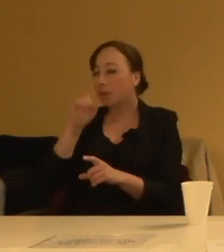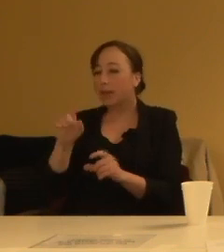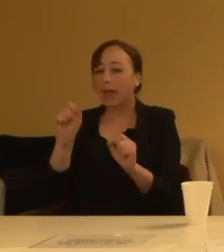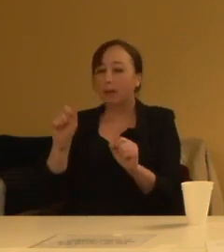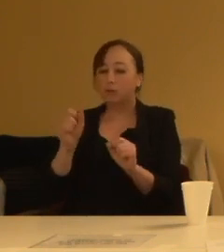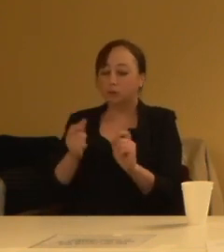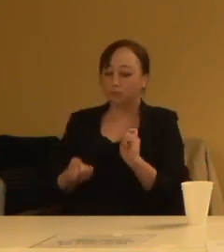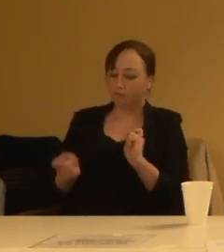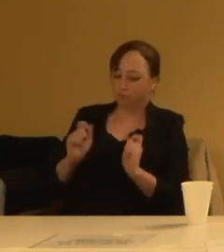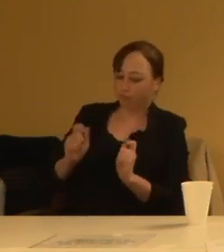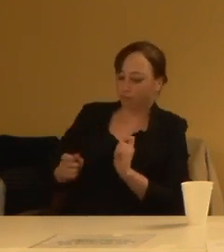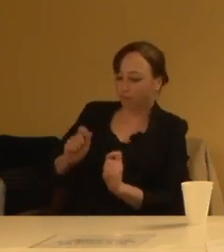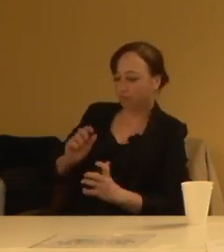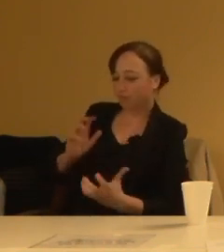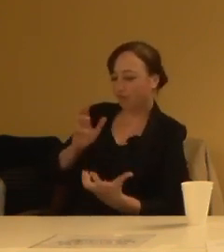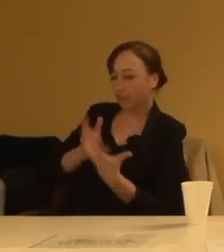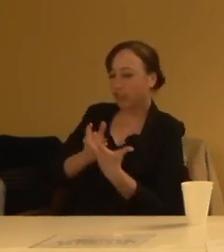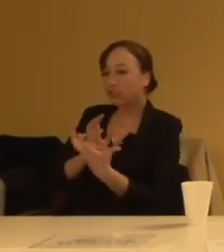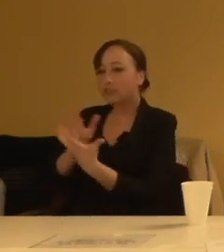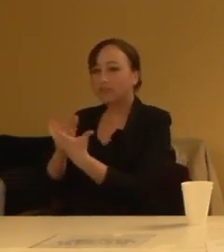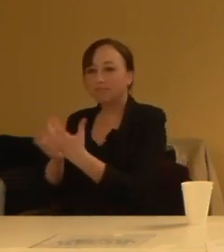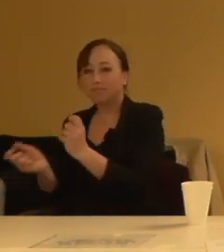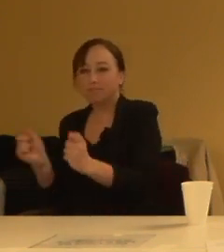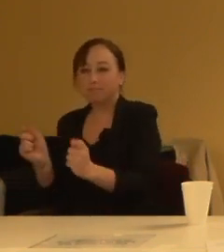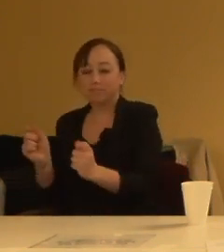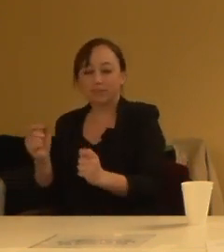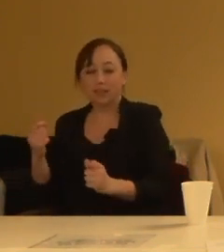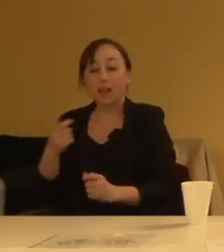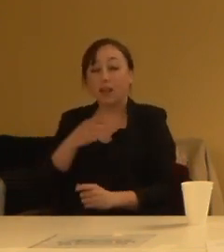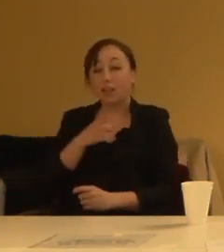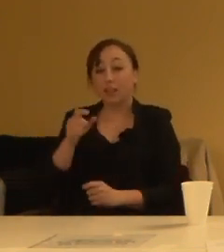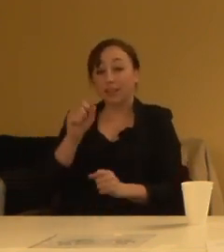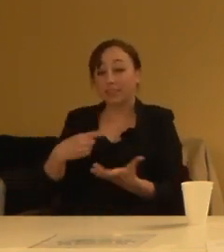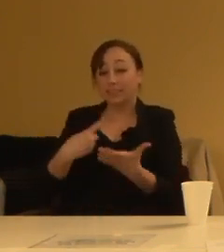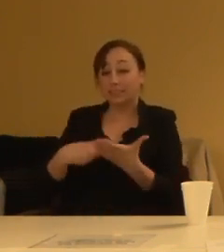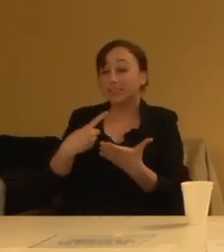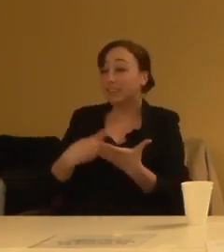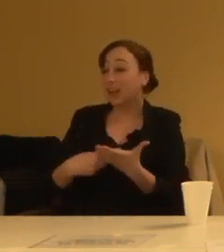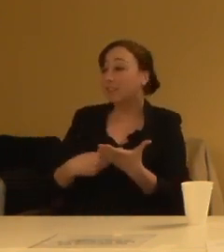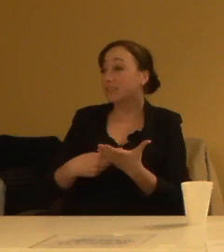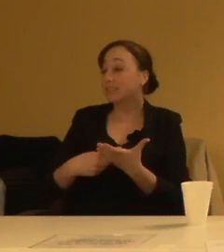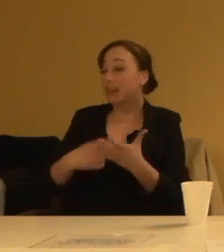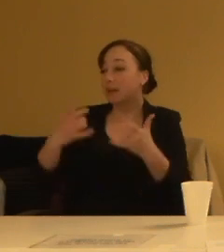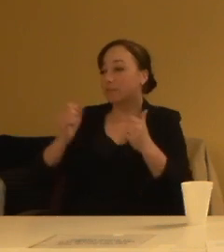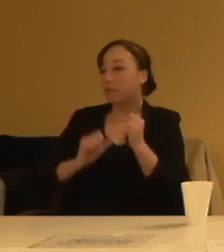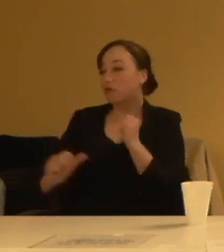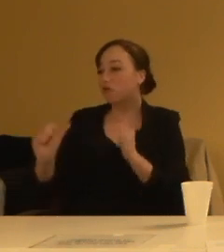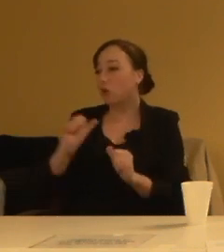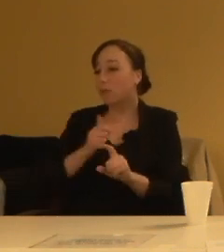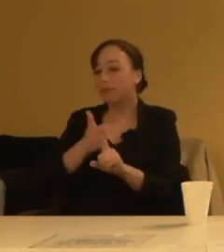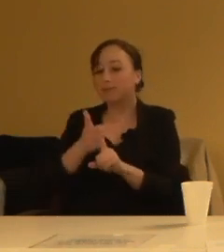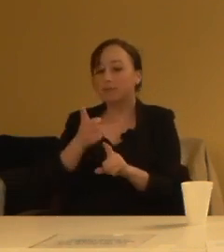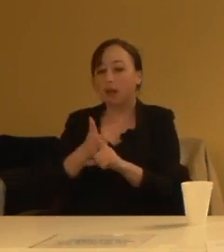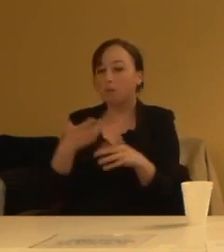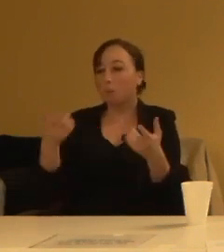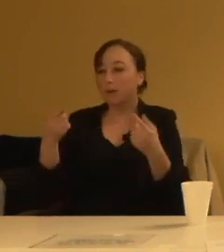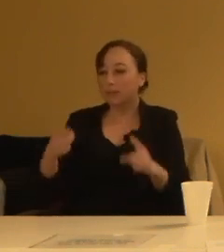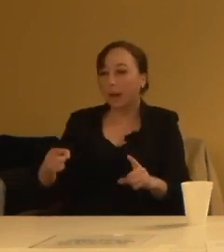can help talk about plays, what's happening in the plays, the world of the play, in some of the most amazingly beautiful ways that like,